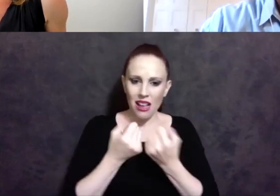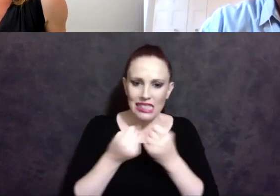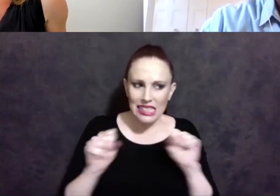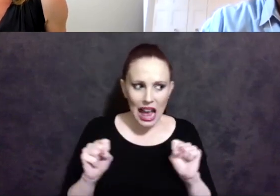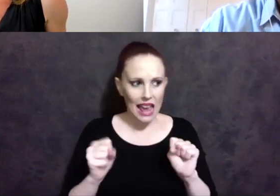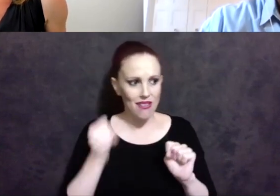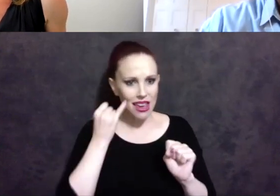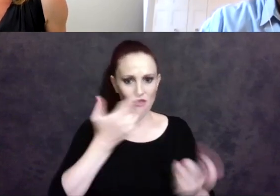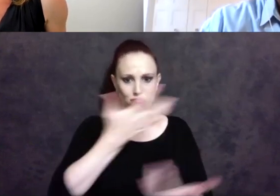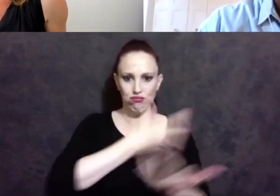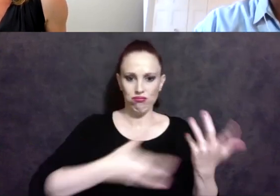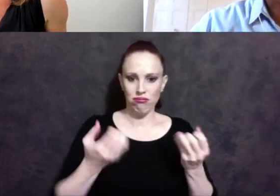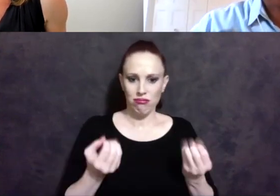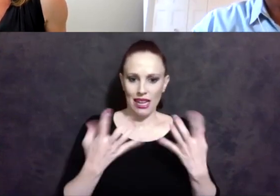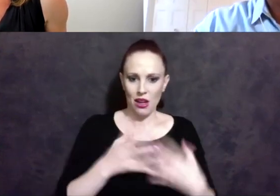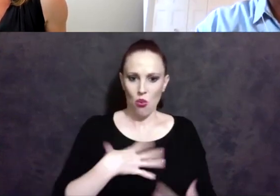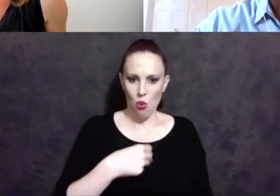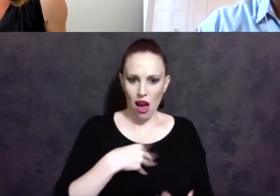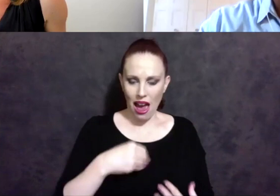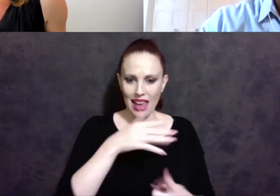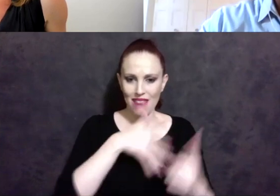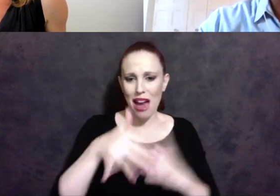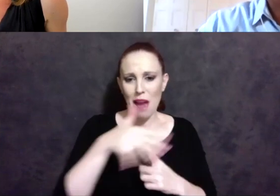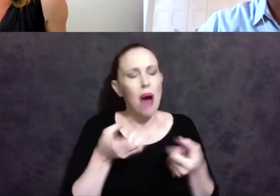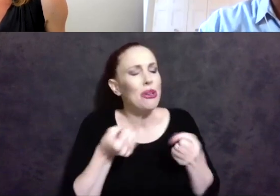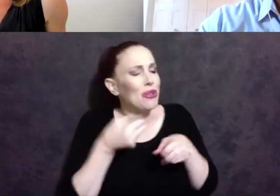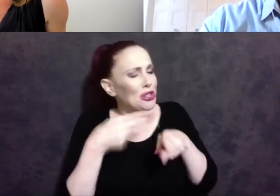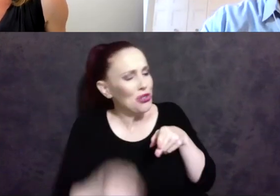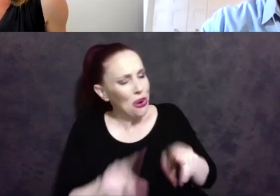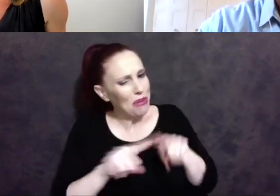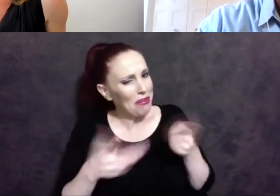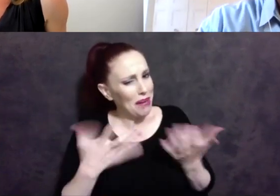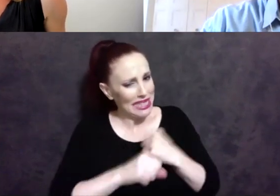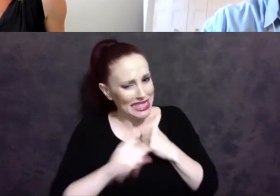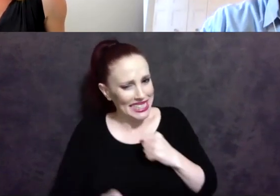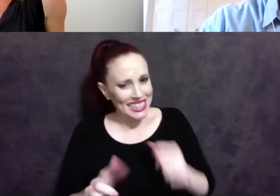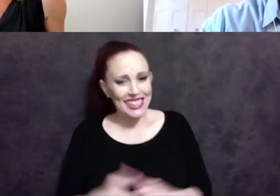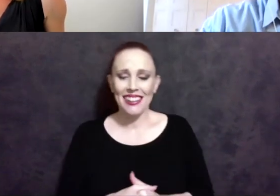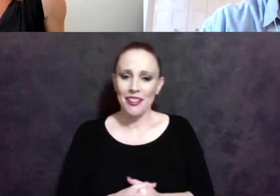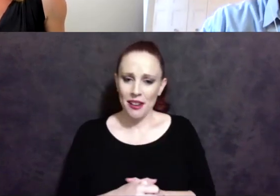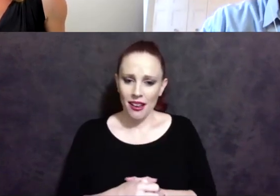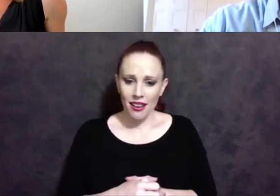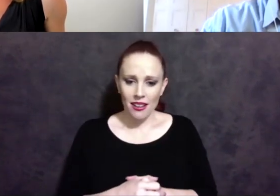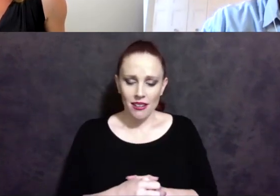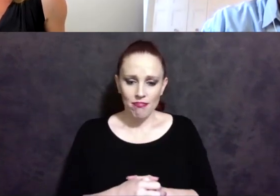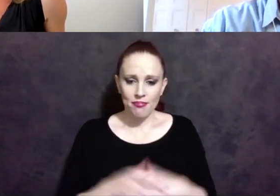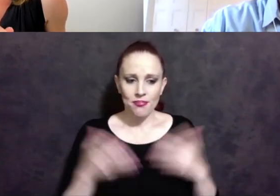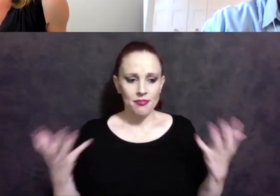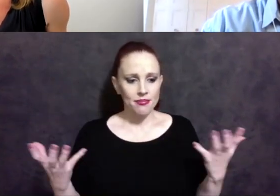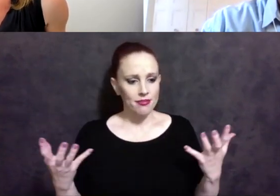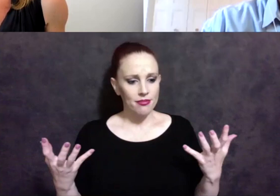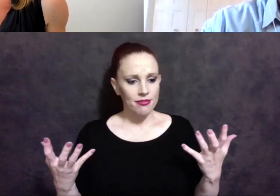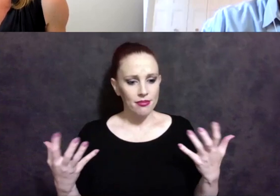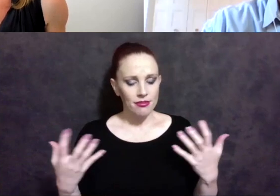and I will try to keep it short but it might be a little bit lengthy. I went to a Catholic